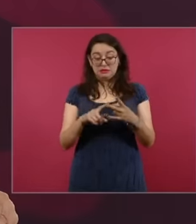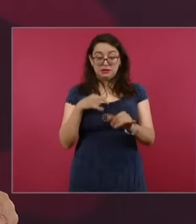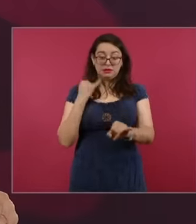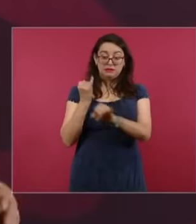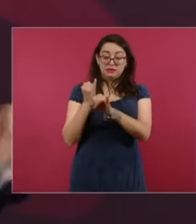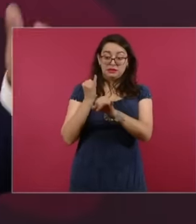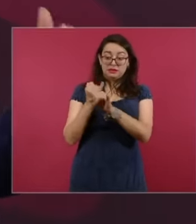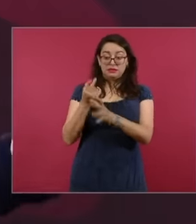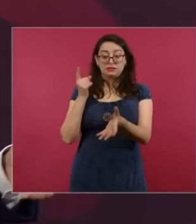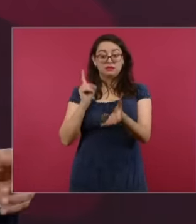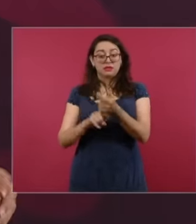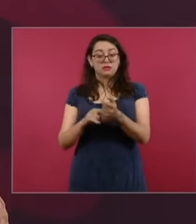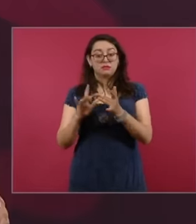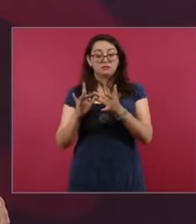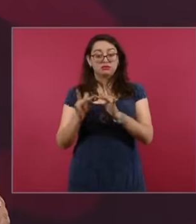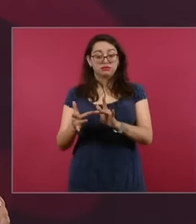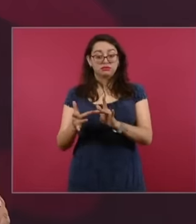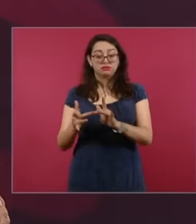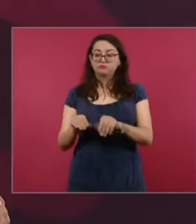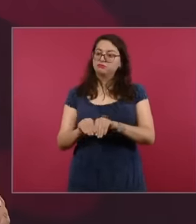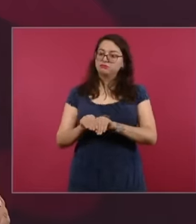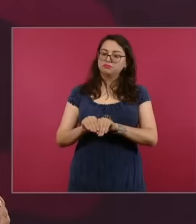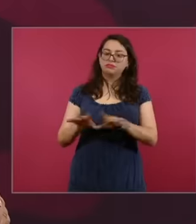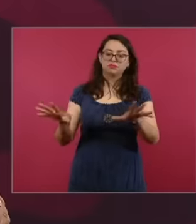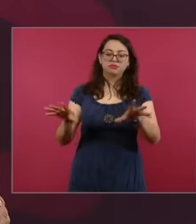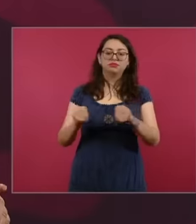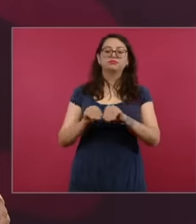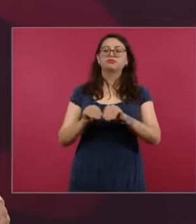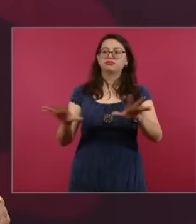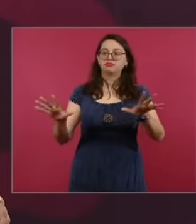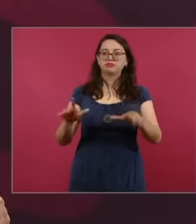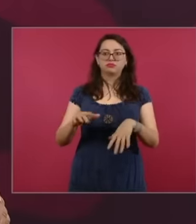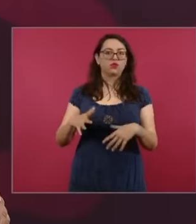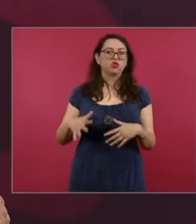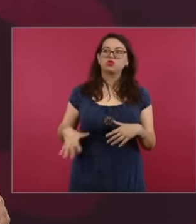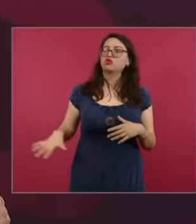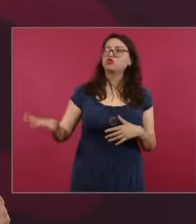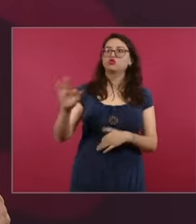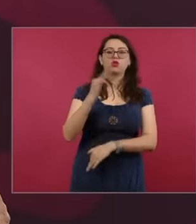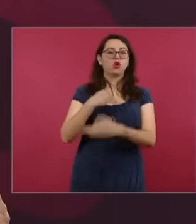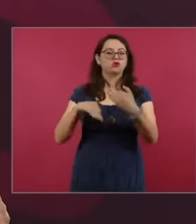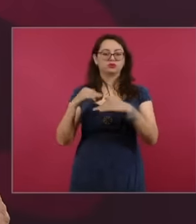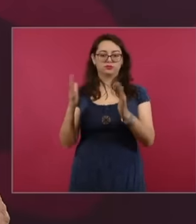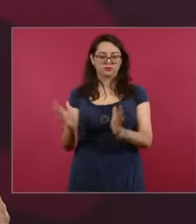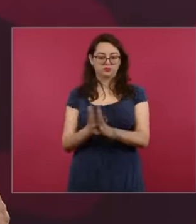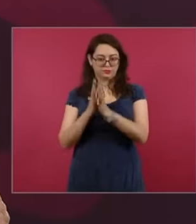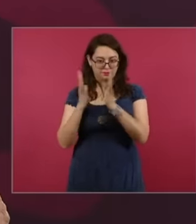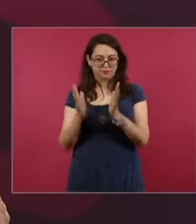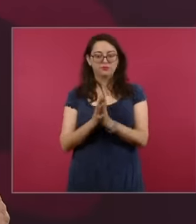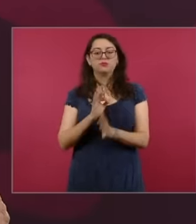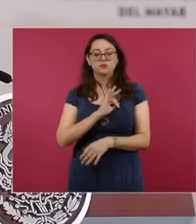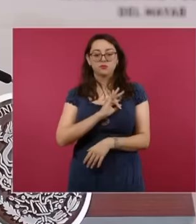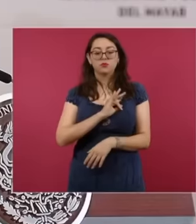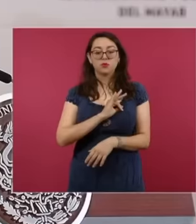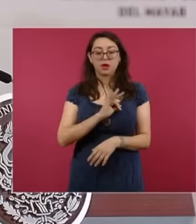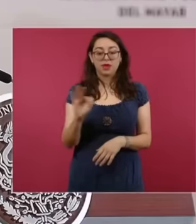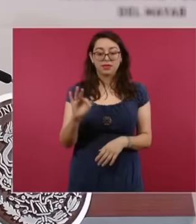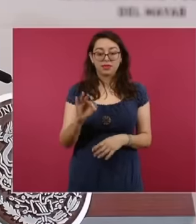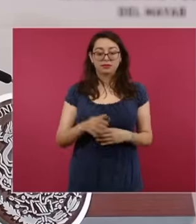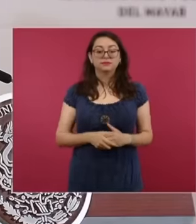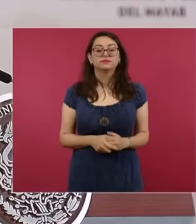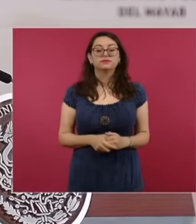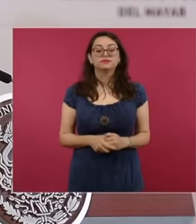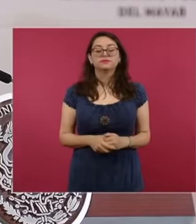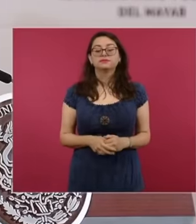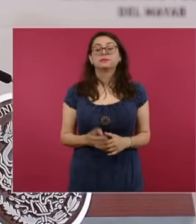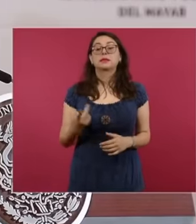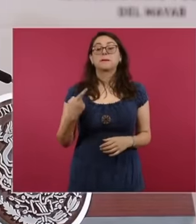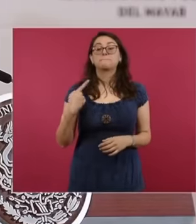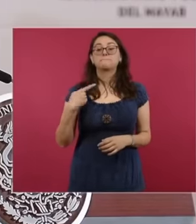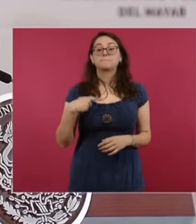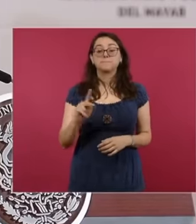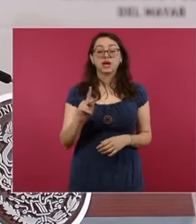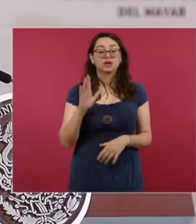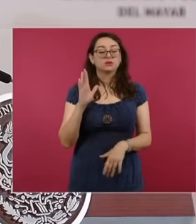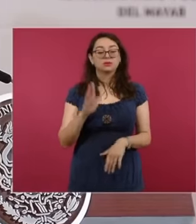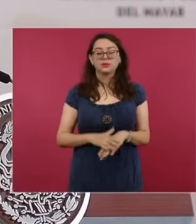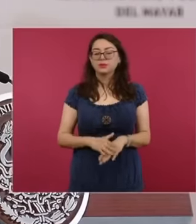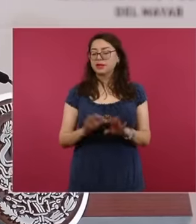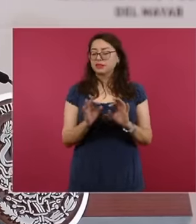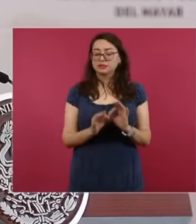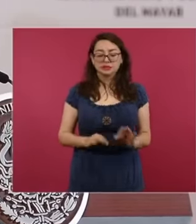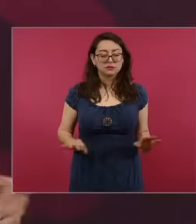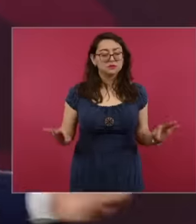are now different but the most important of all the most important of all there is a